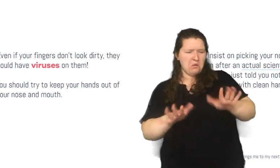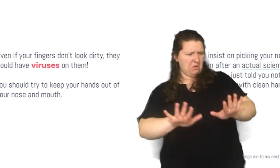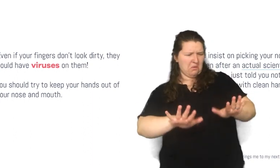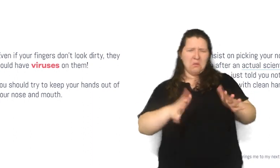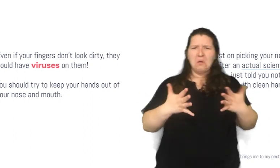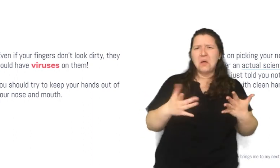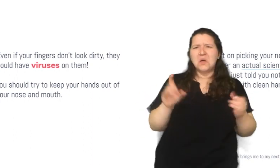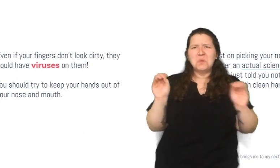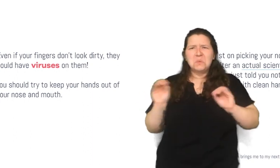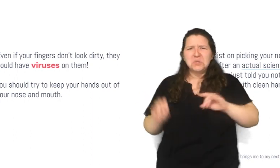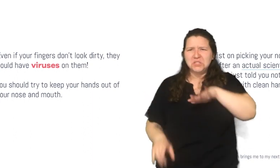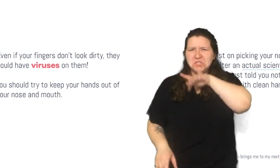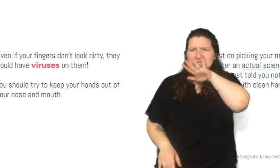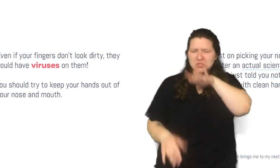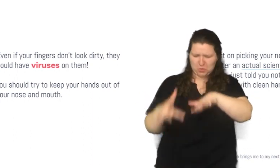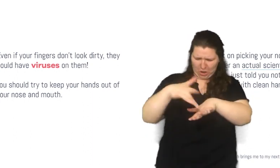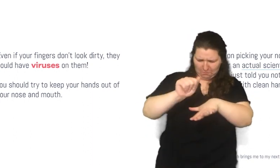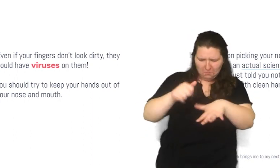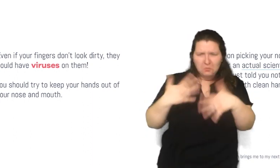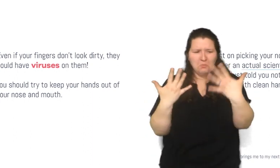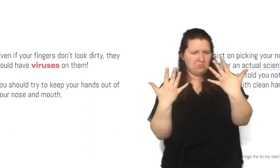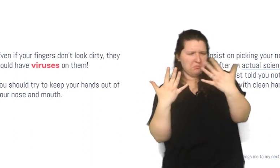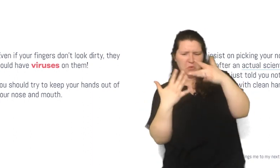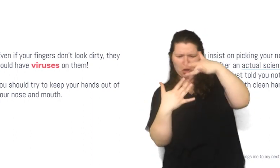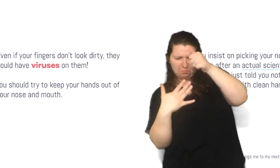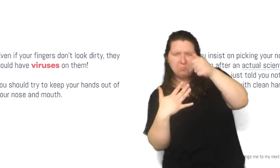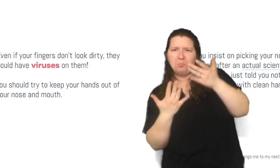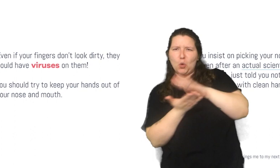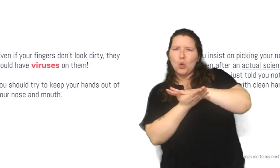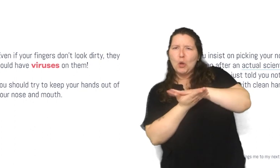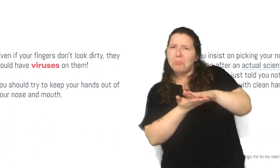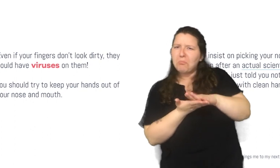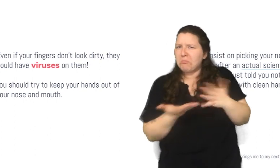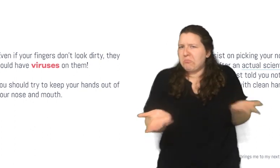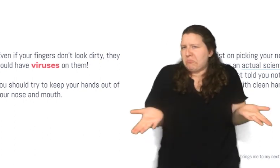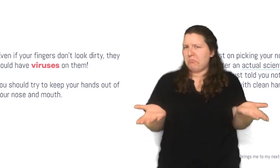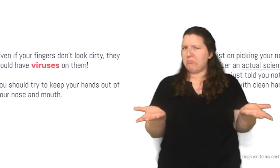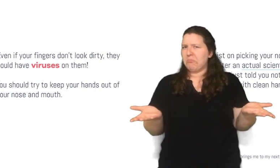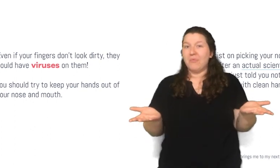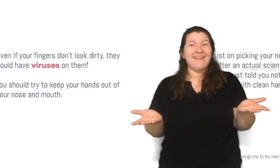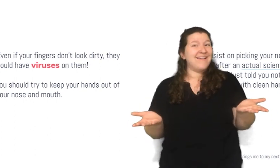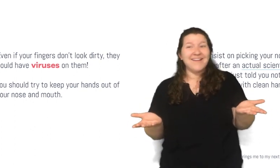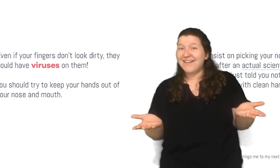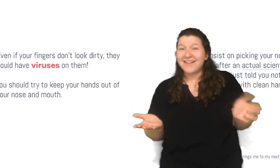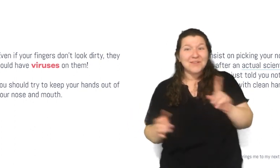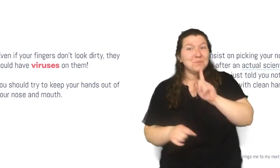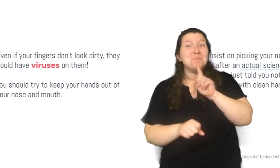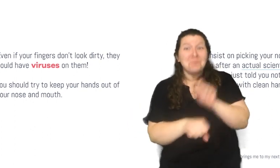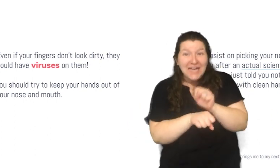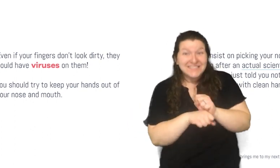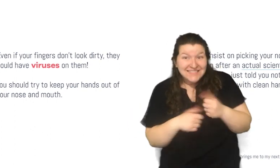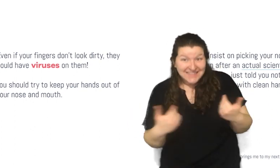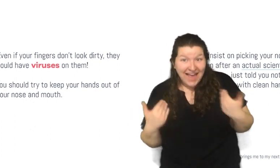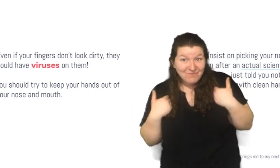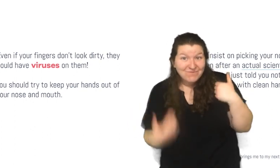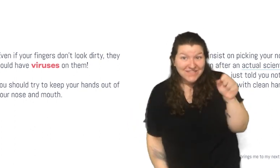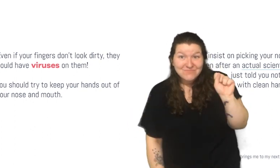Even if your fingers don't look dirty, they could have viruses on them.